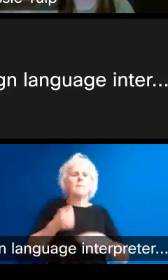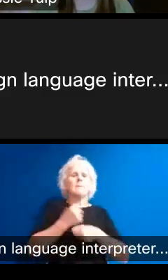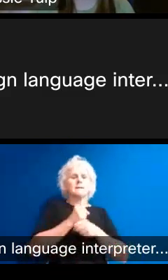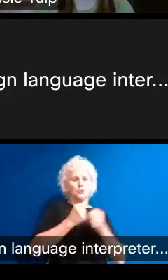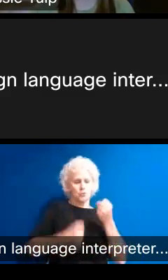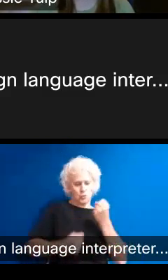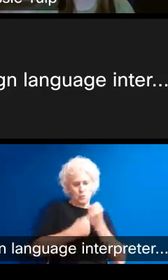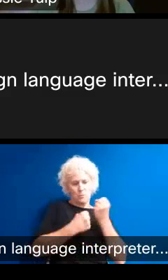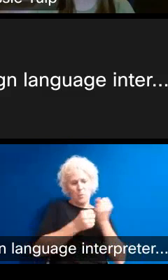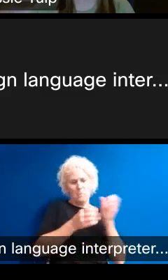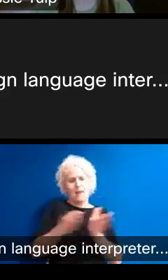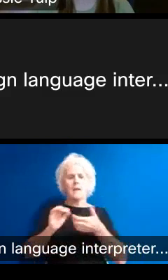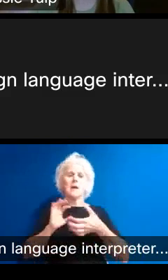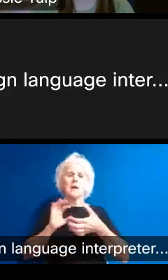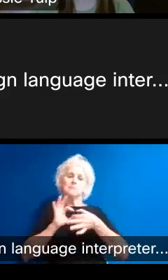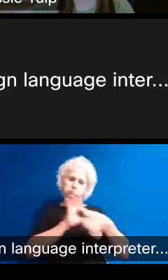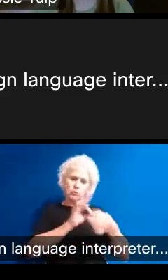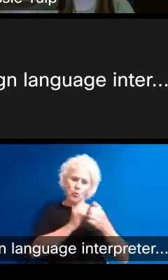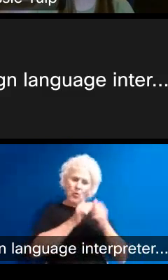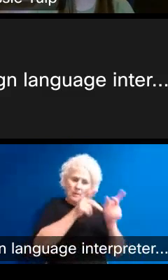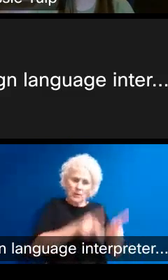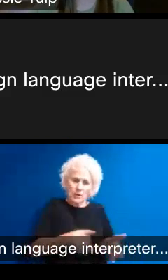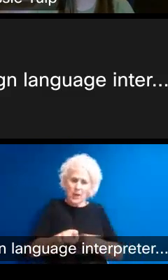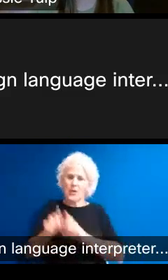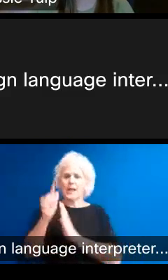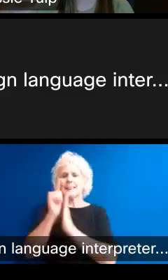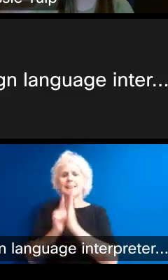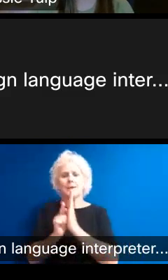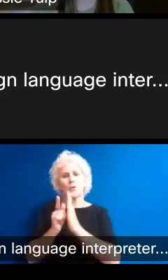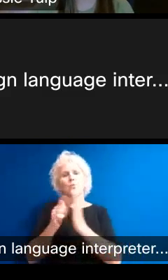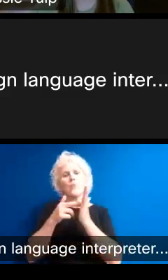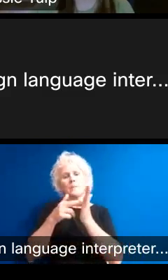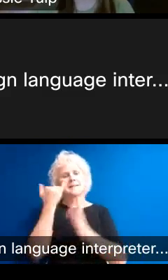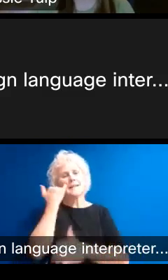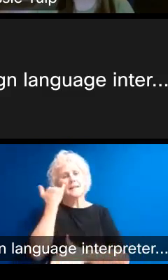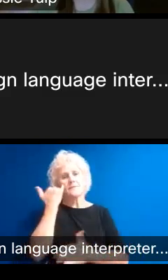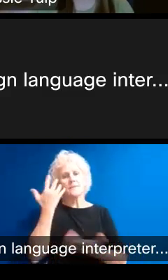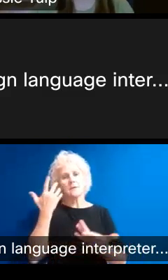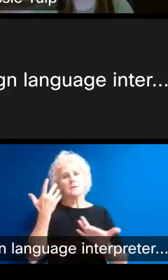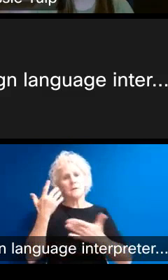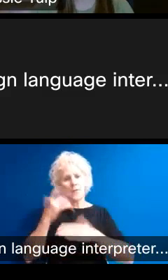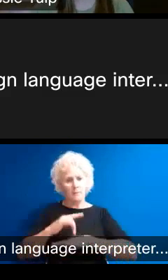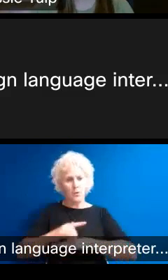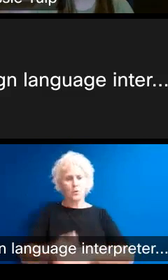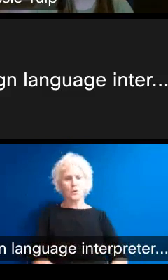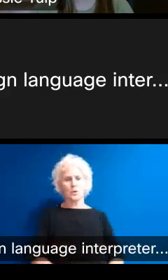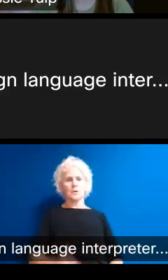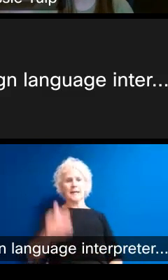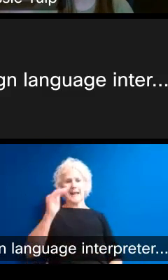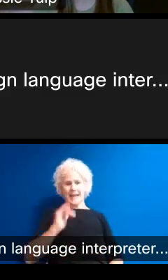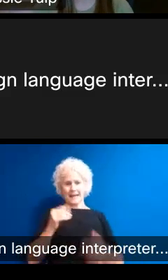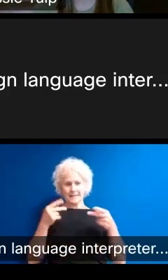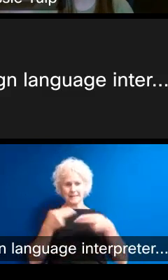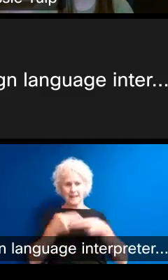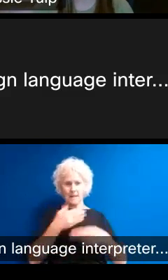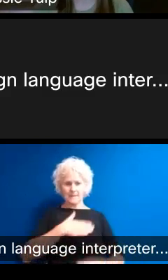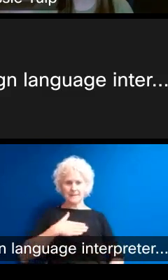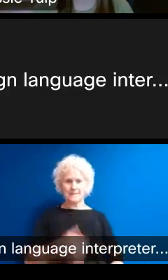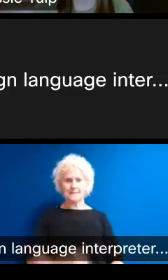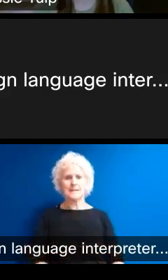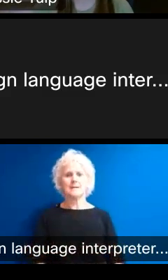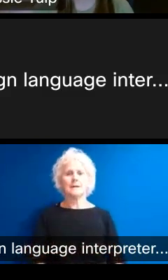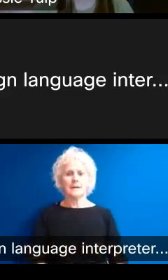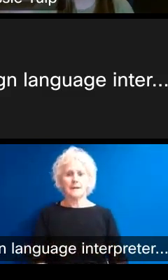with the person and their legal representative, when applicable. Next slide please.